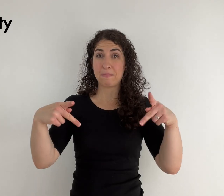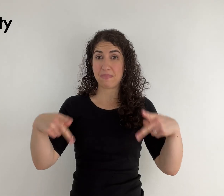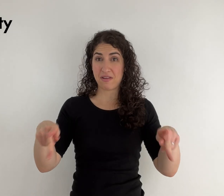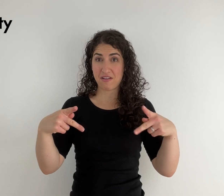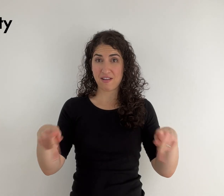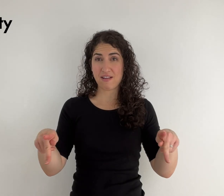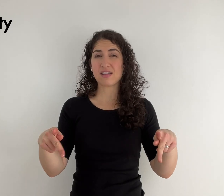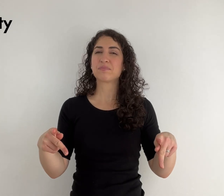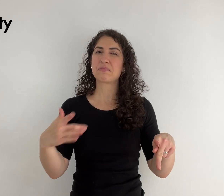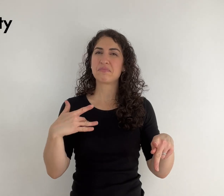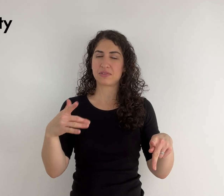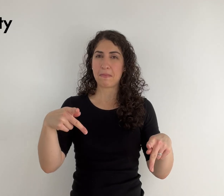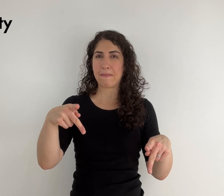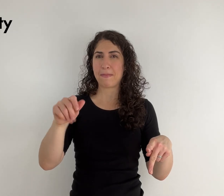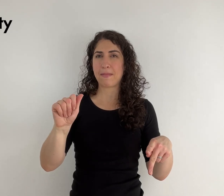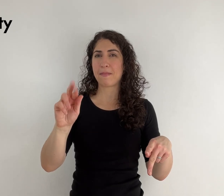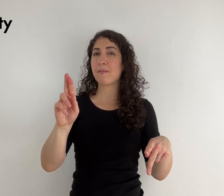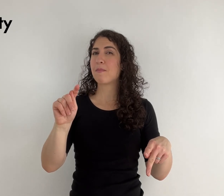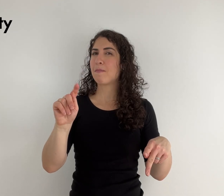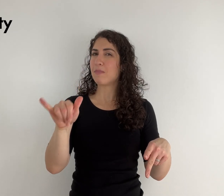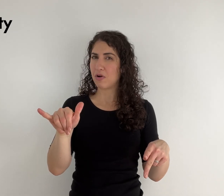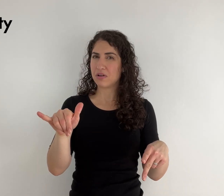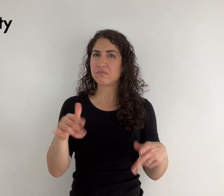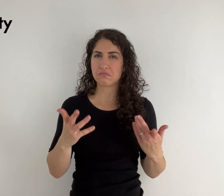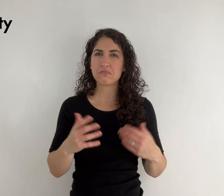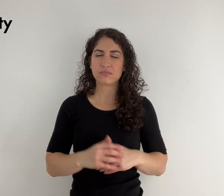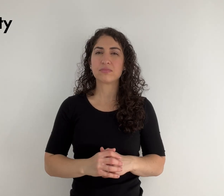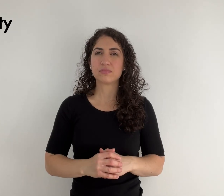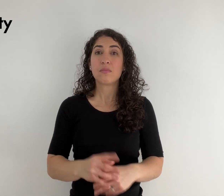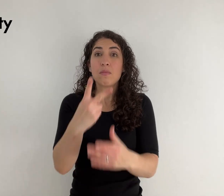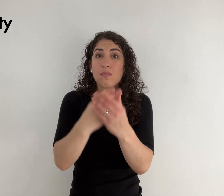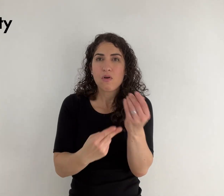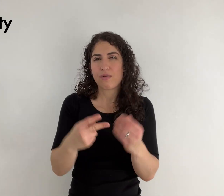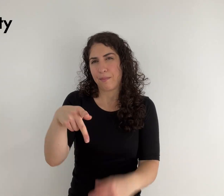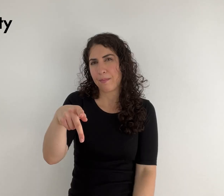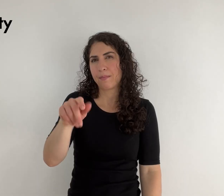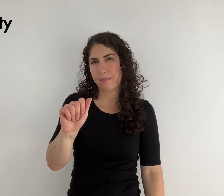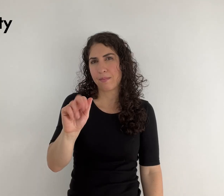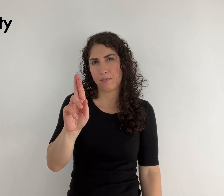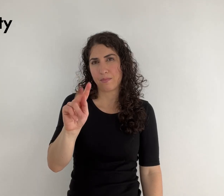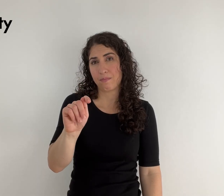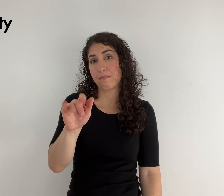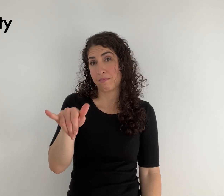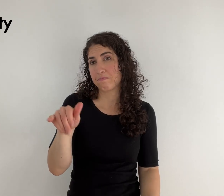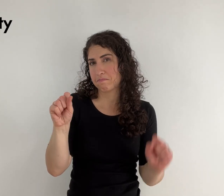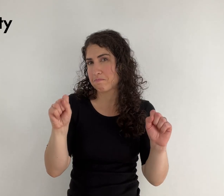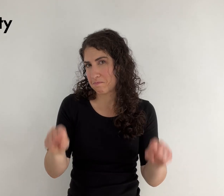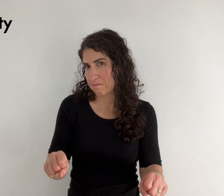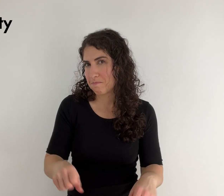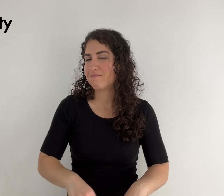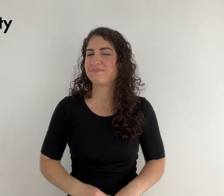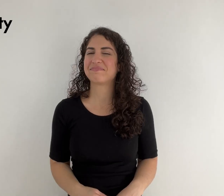The sign with a "P" tends to mean PARTY. Both can mean PARTY.